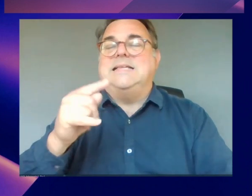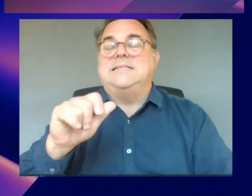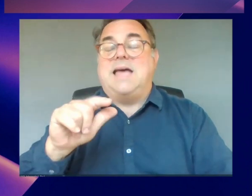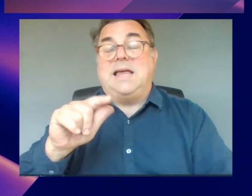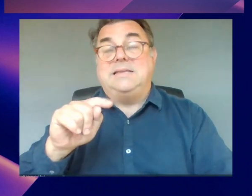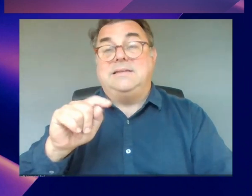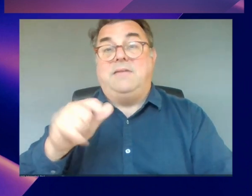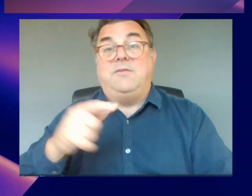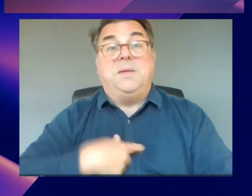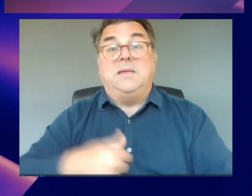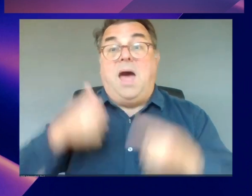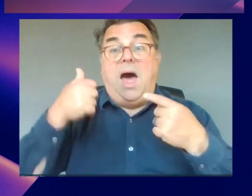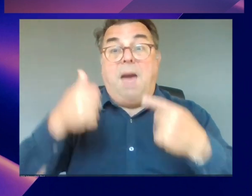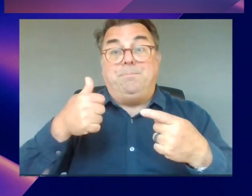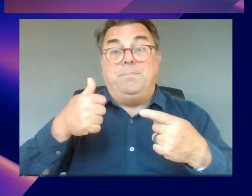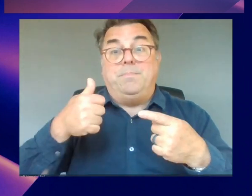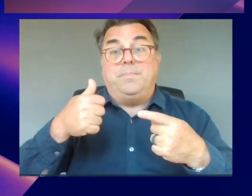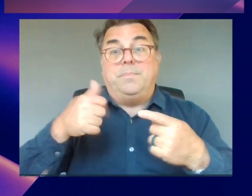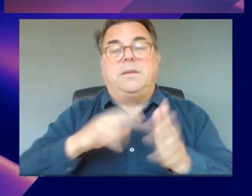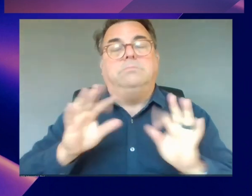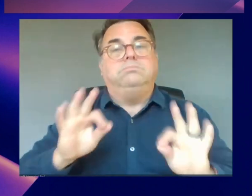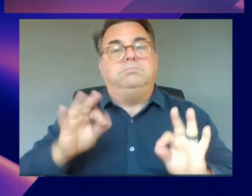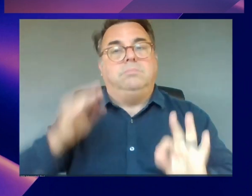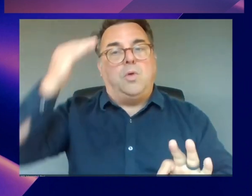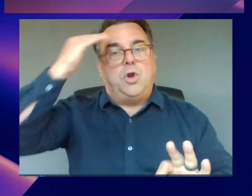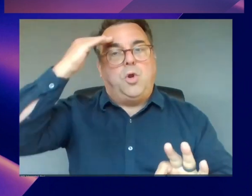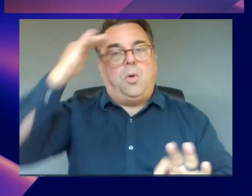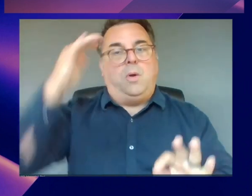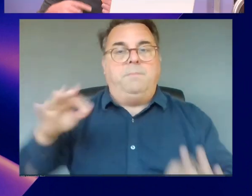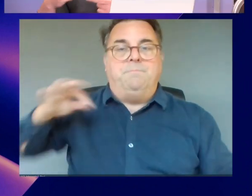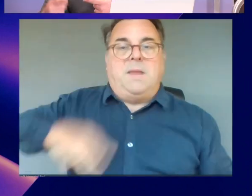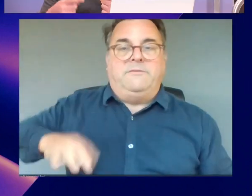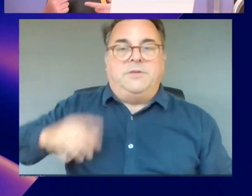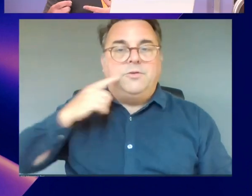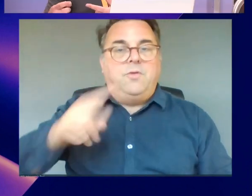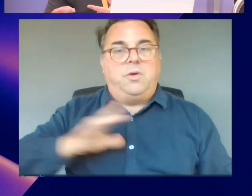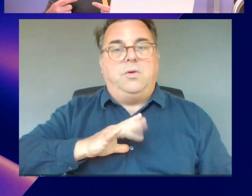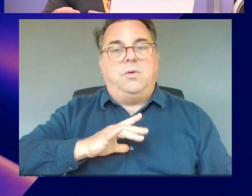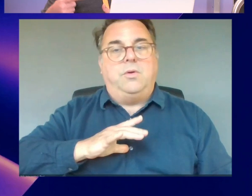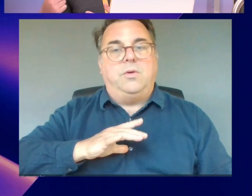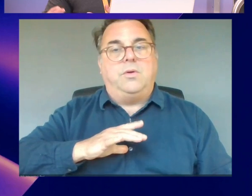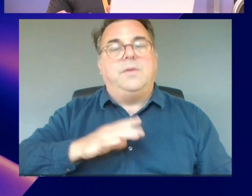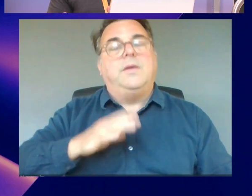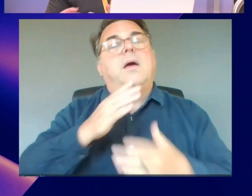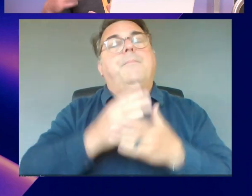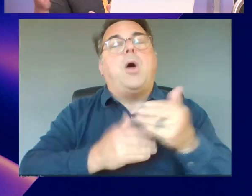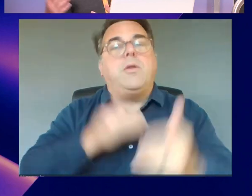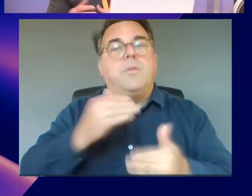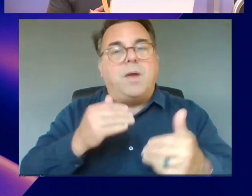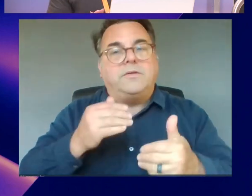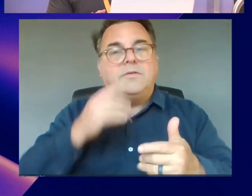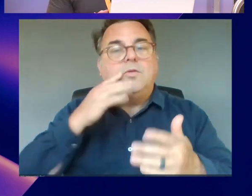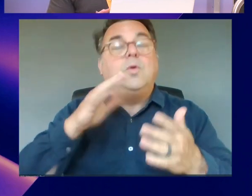it means that we now know this this insight was actually very useful for you. Again, part of the process to make things more precise for you in the future.